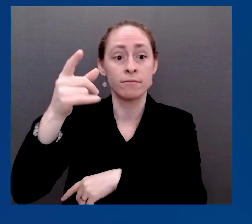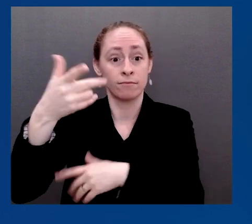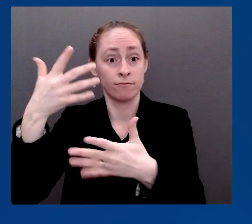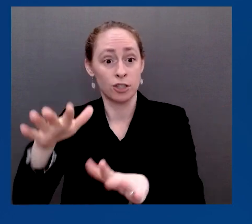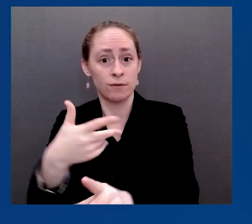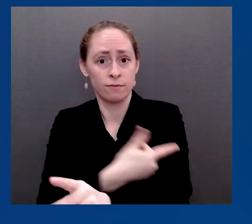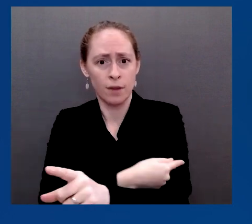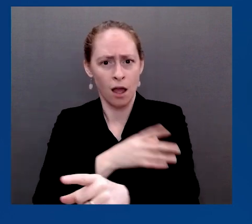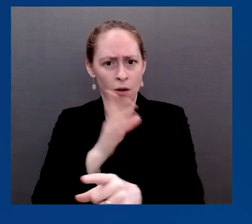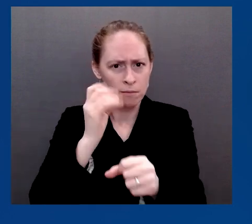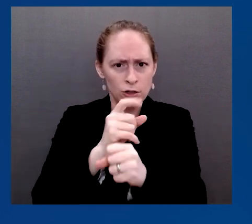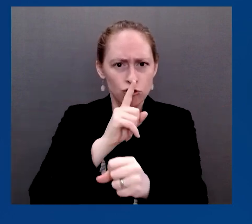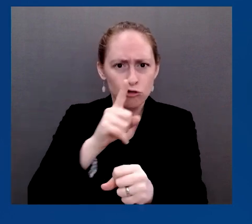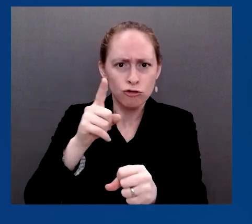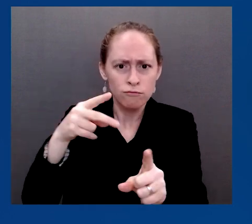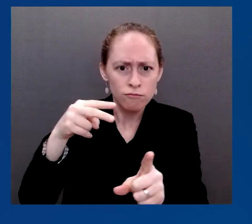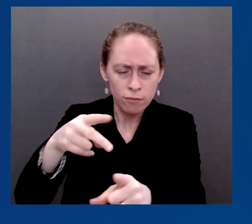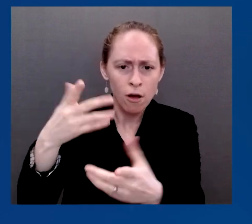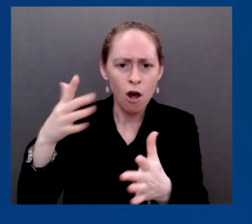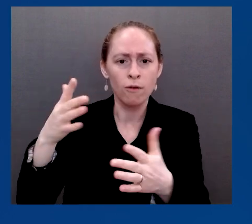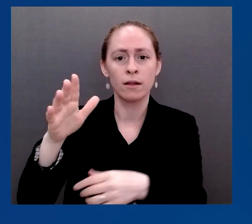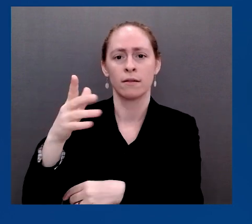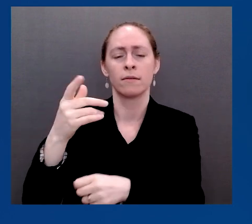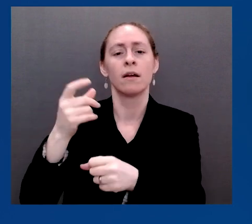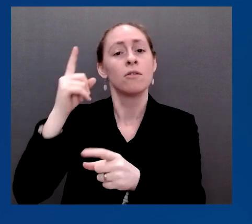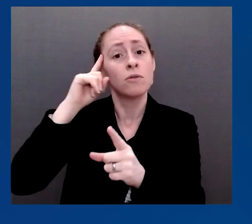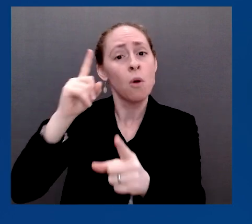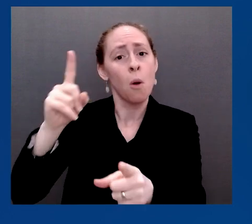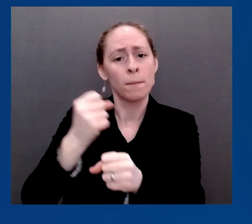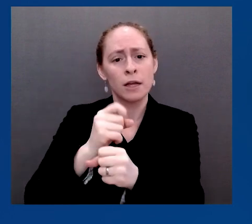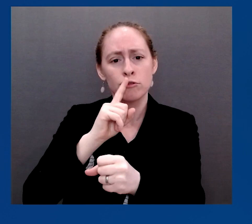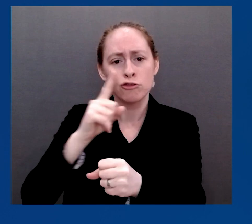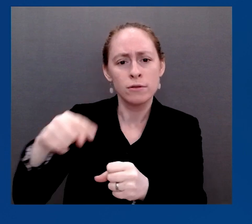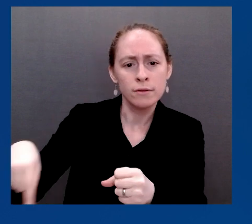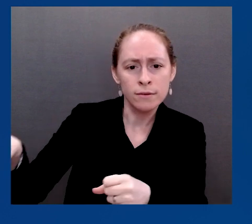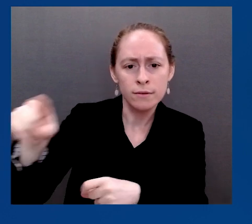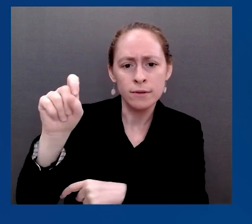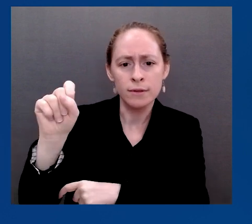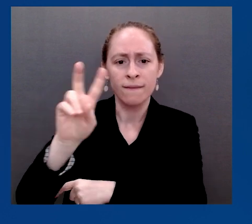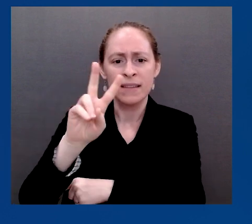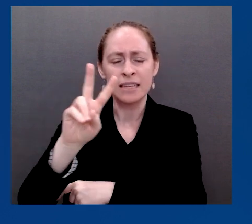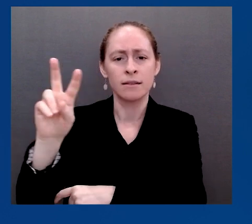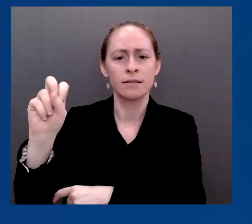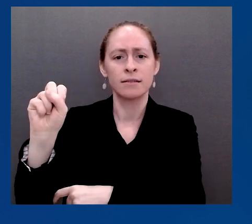and confidential health check-ins via text message -- and other systems -- such as VAERS,